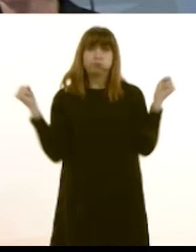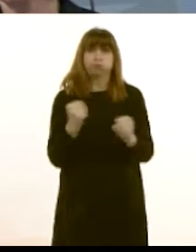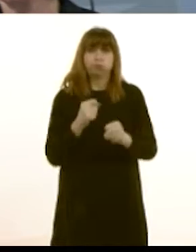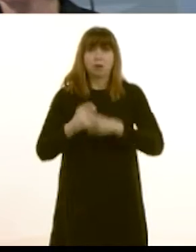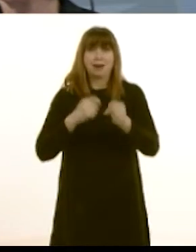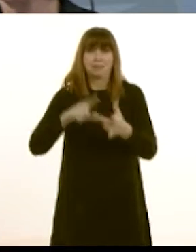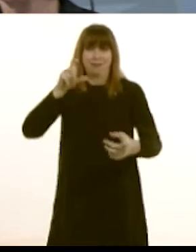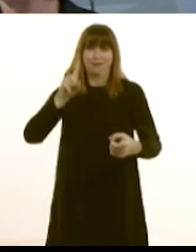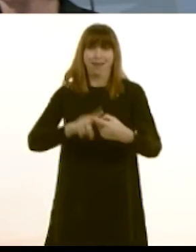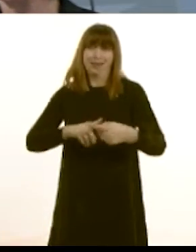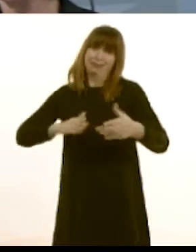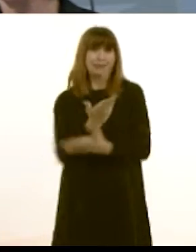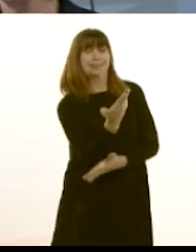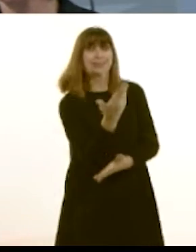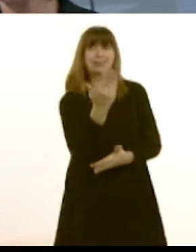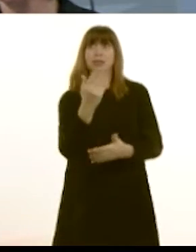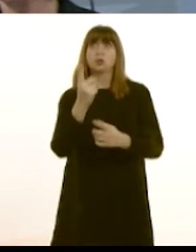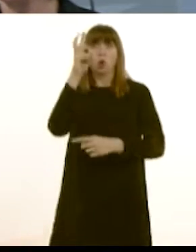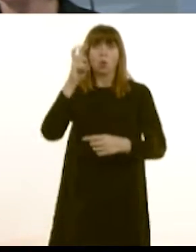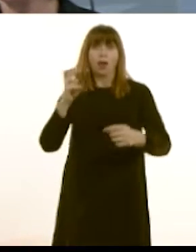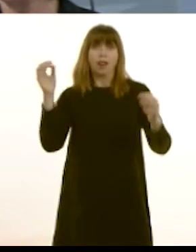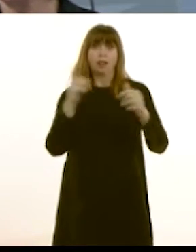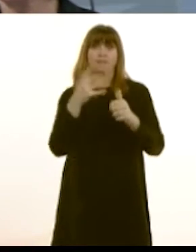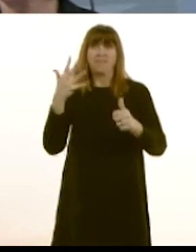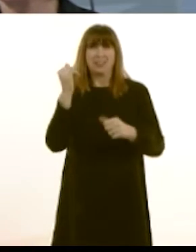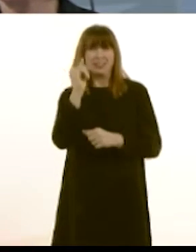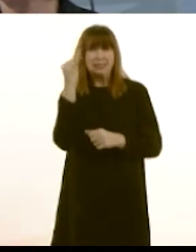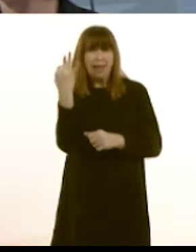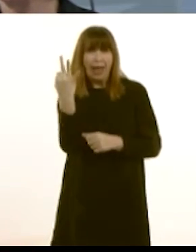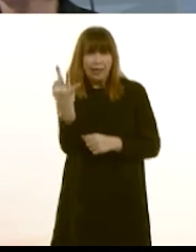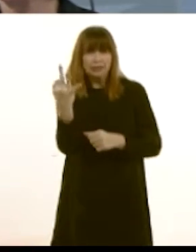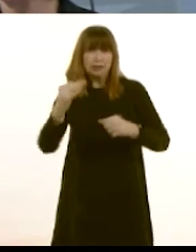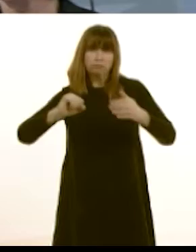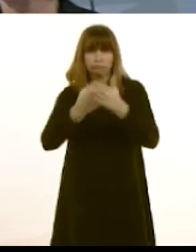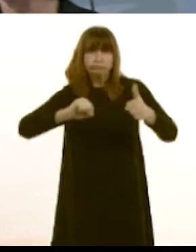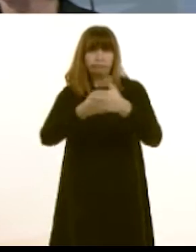The M4 in your own area between Pencoed and Sarn was shut at least half a dozen times,